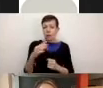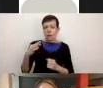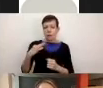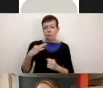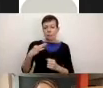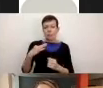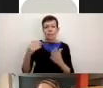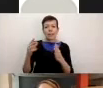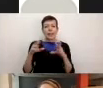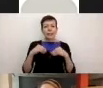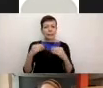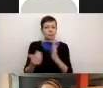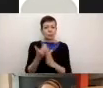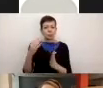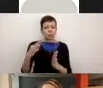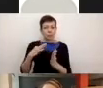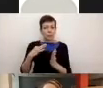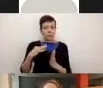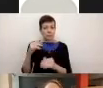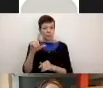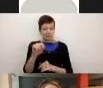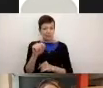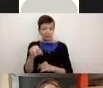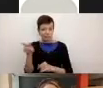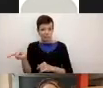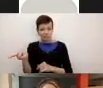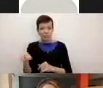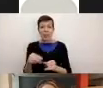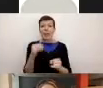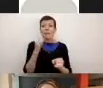And the final interim report is due by February 28.